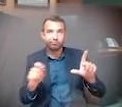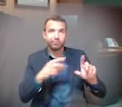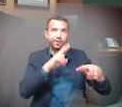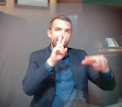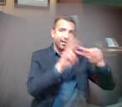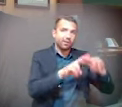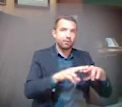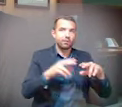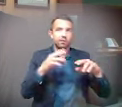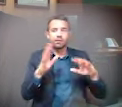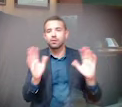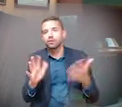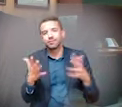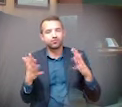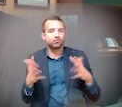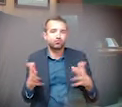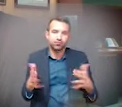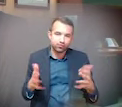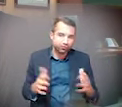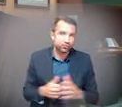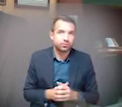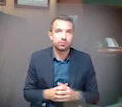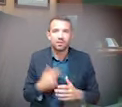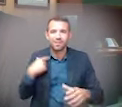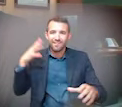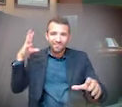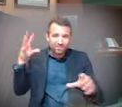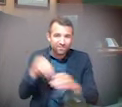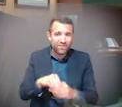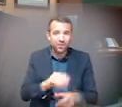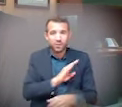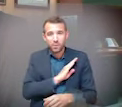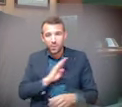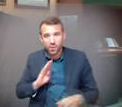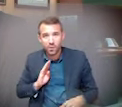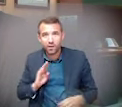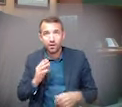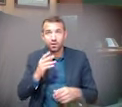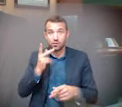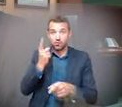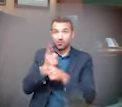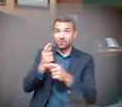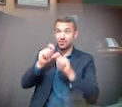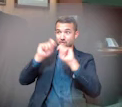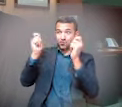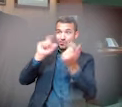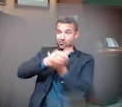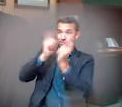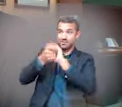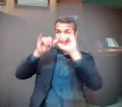and board positions and the things that [crosstalk]. Anil: [crosstalk] changes and subsequent changes in structure and... LeDerick: Exactly.